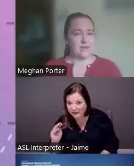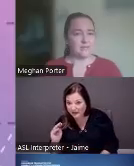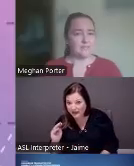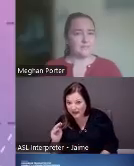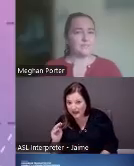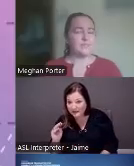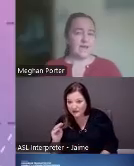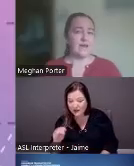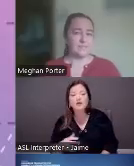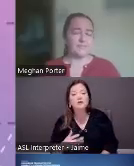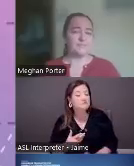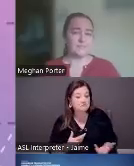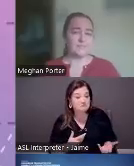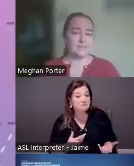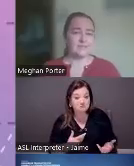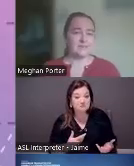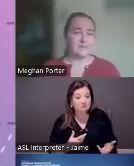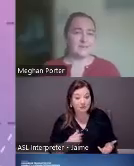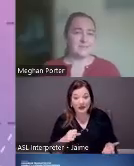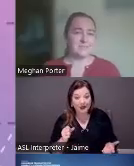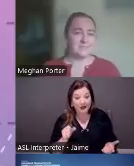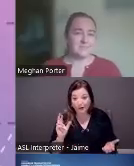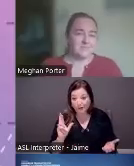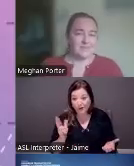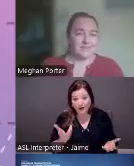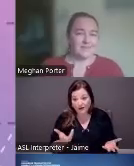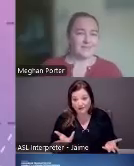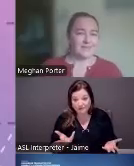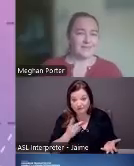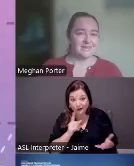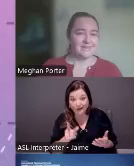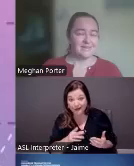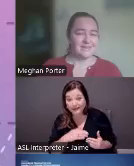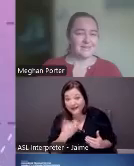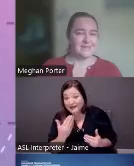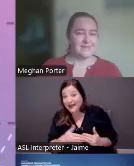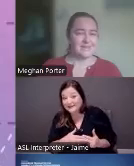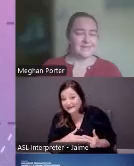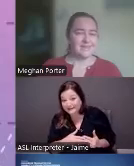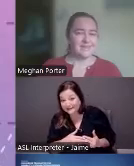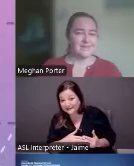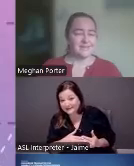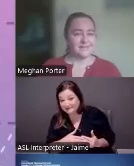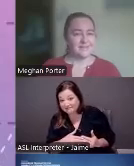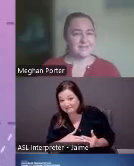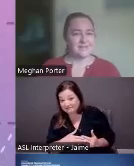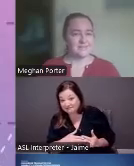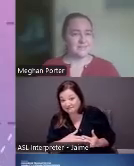Yeah, or in the next conference